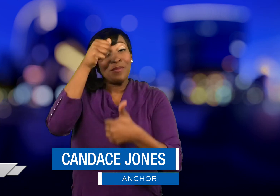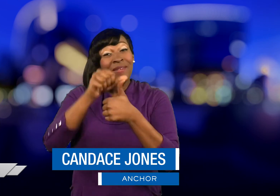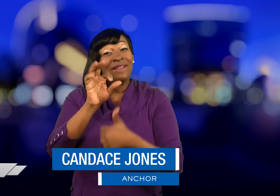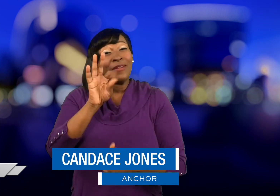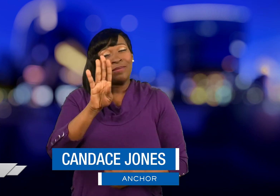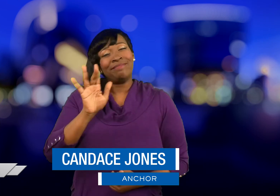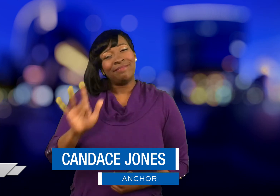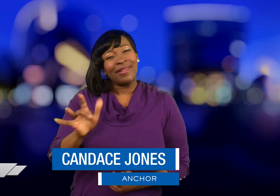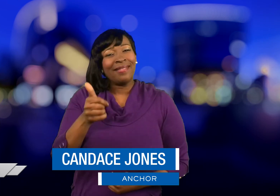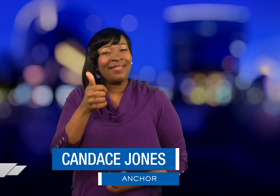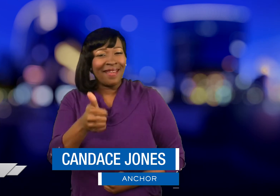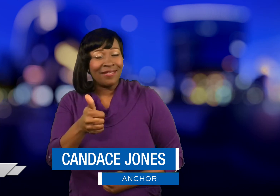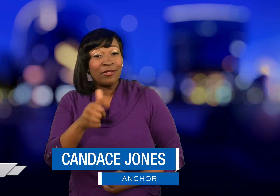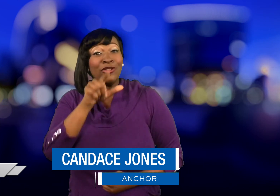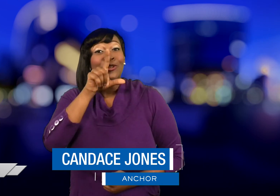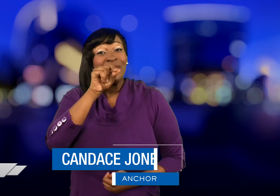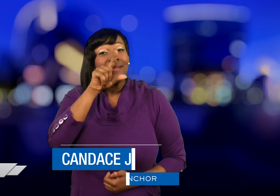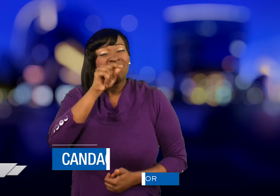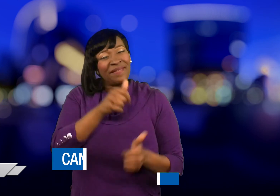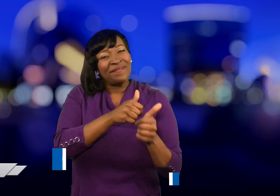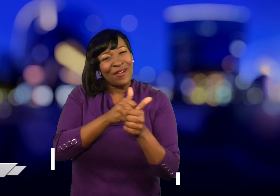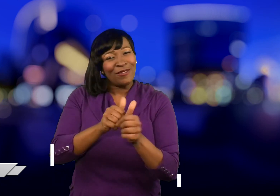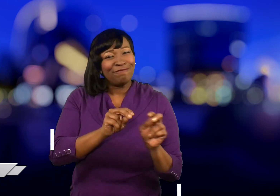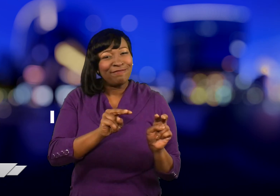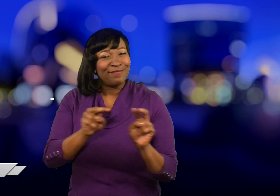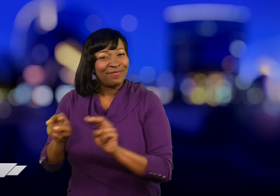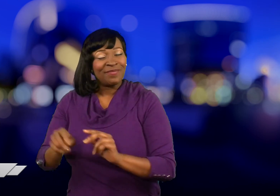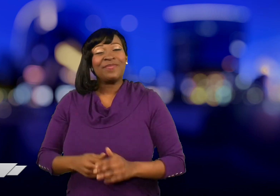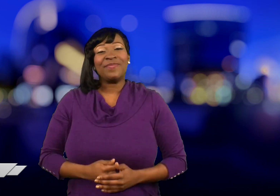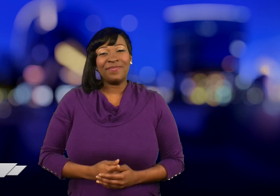Remember to like us on Facebook and follow us on Twitter.